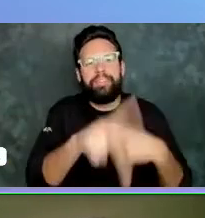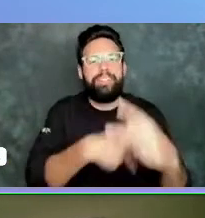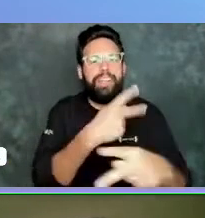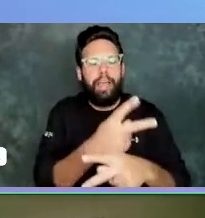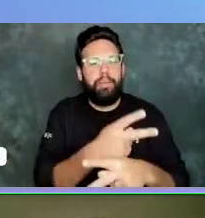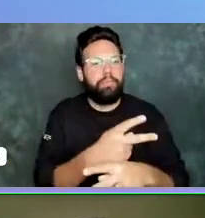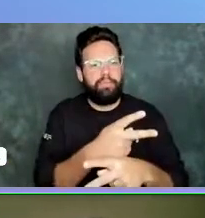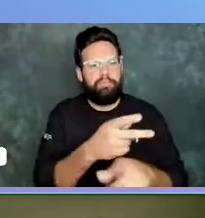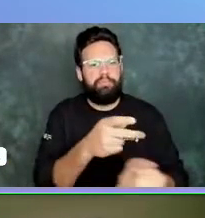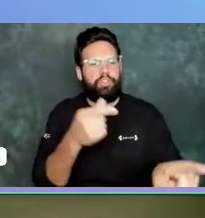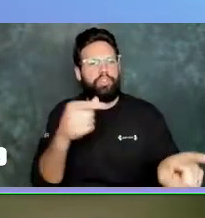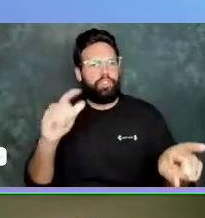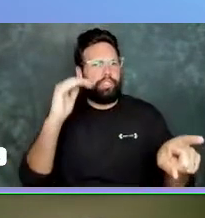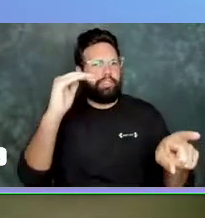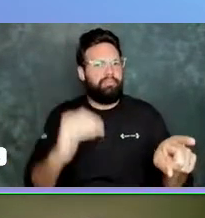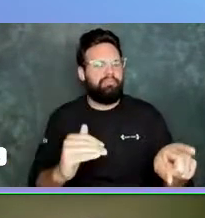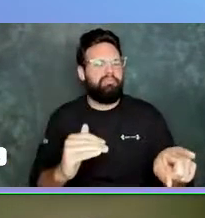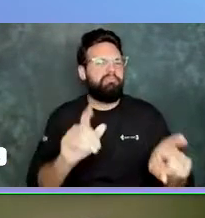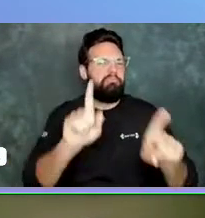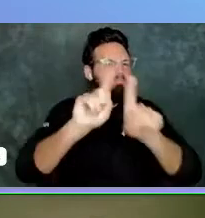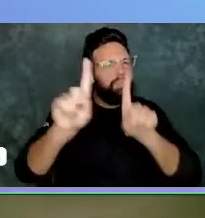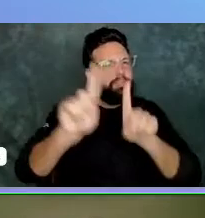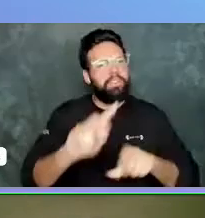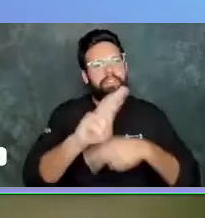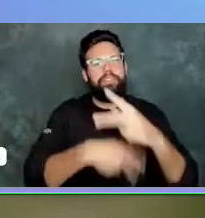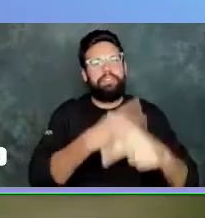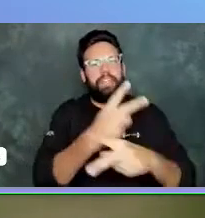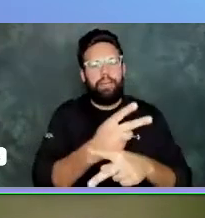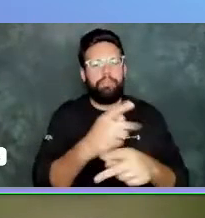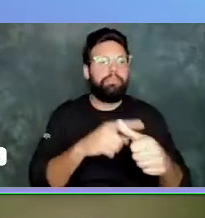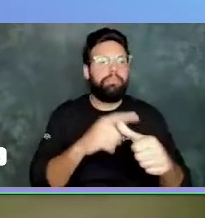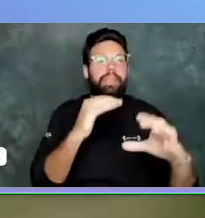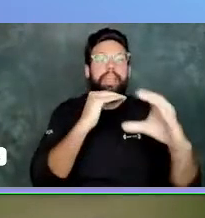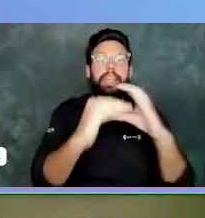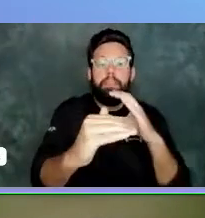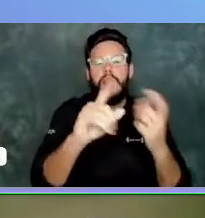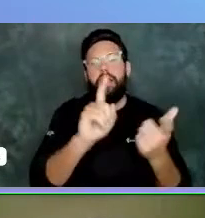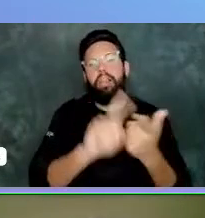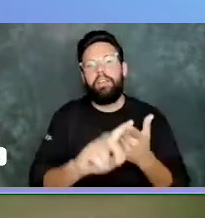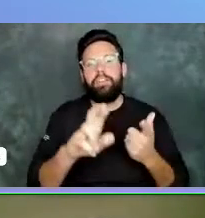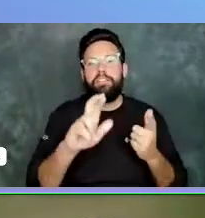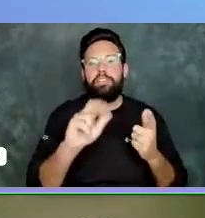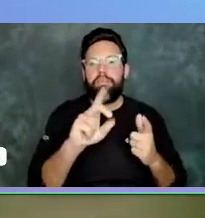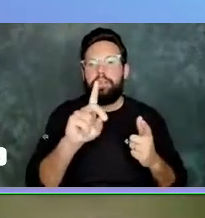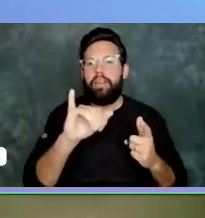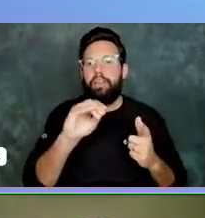that you so you know have options. So some other input types I've got highlighted here on the screen